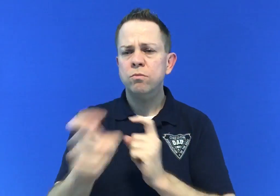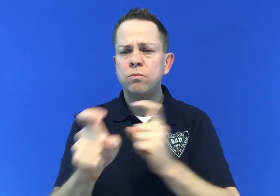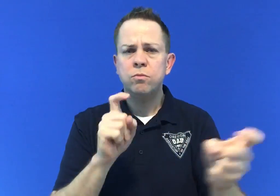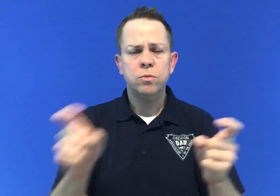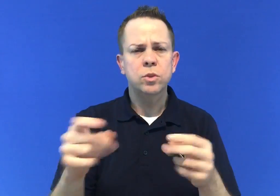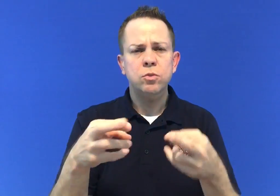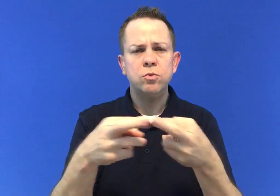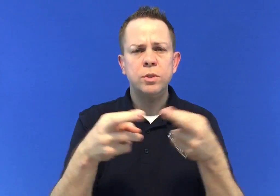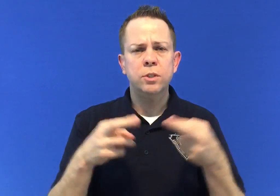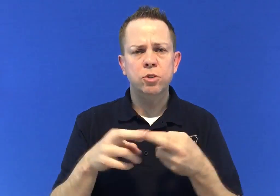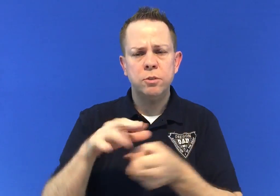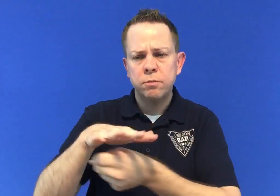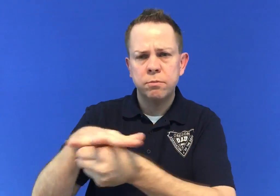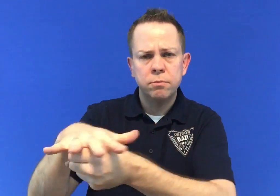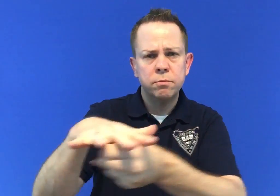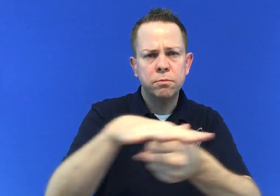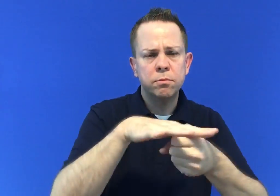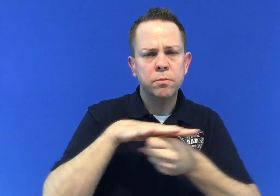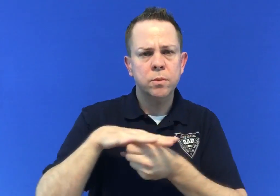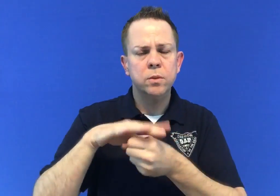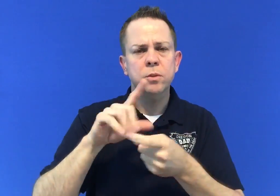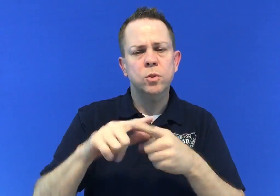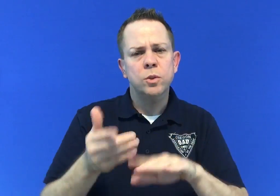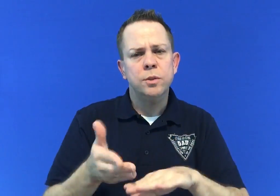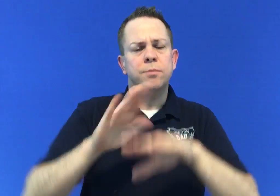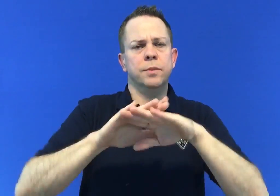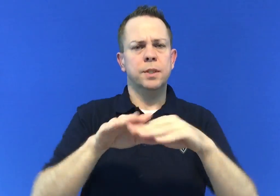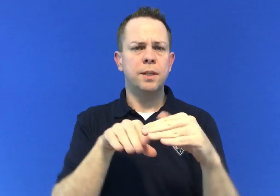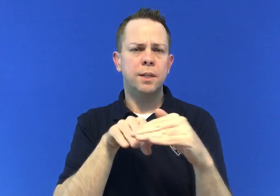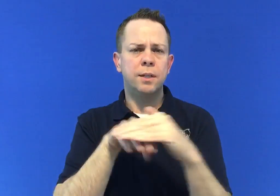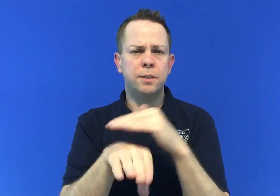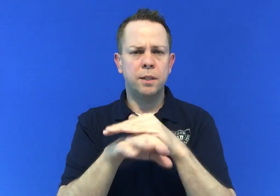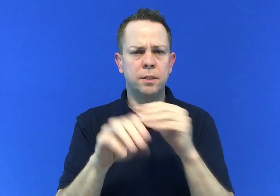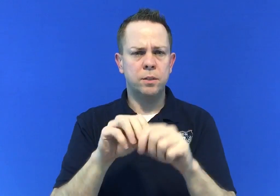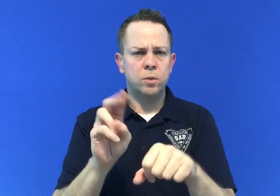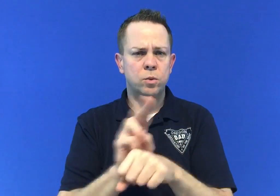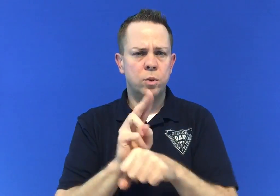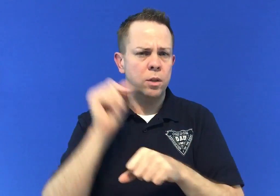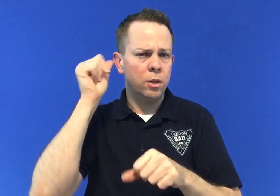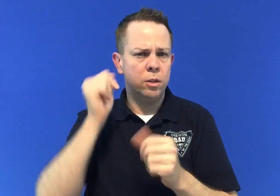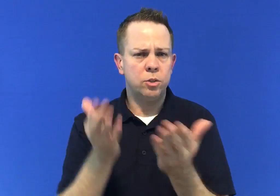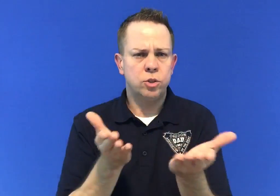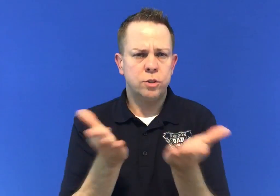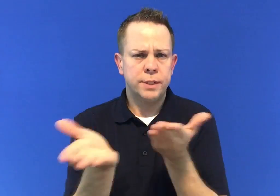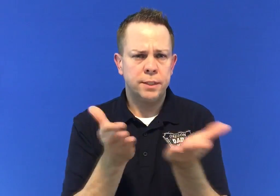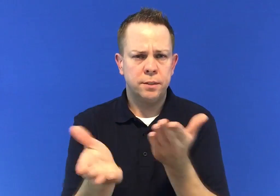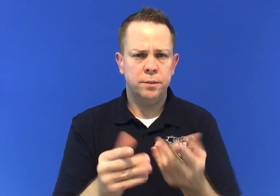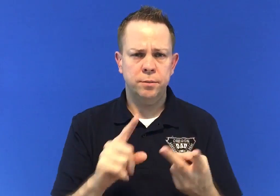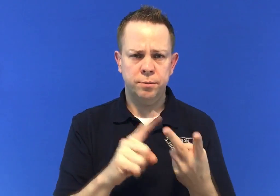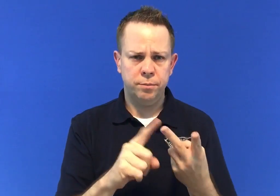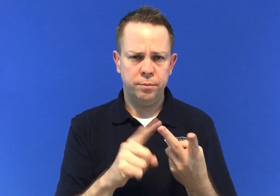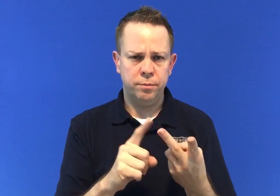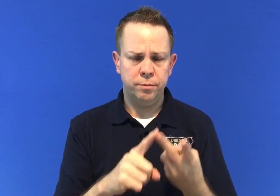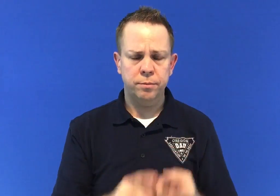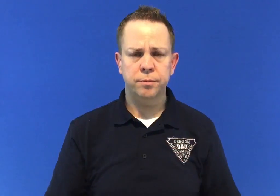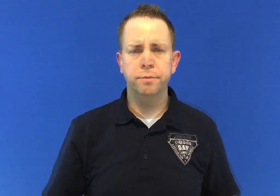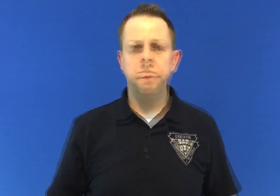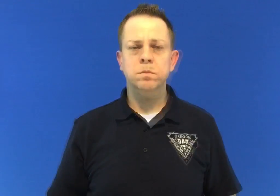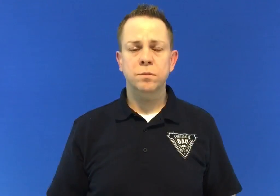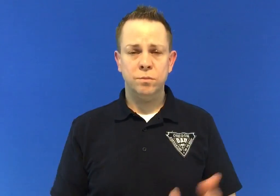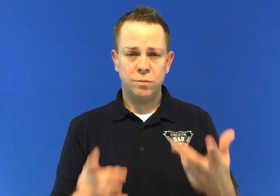so regional programs can provide more audiology services.